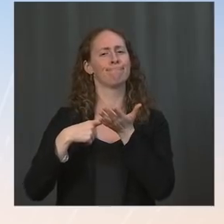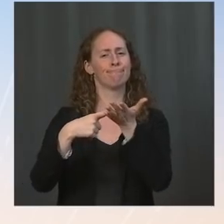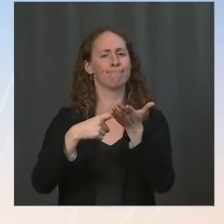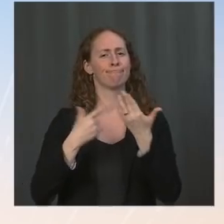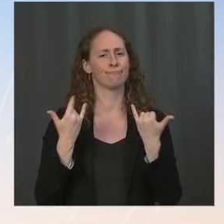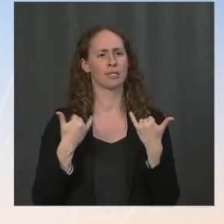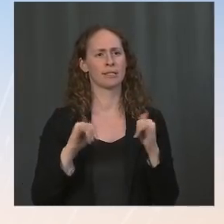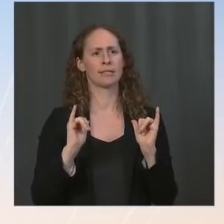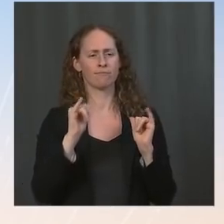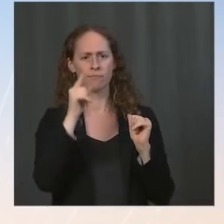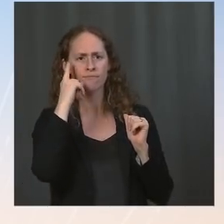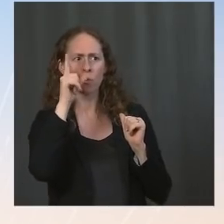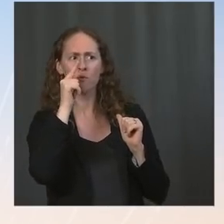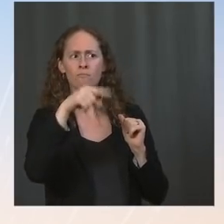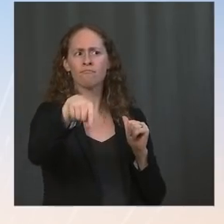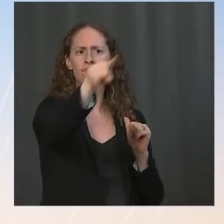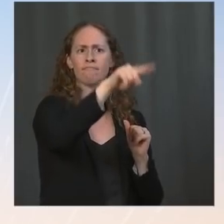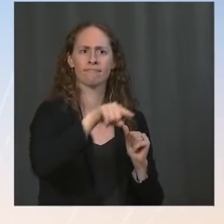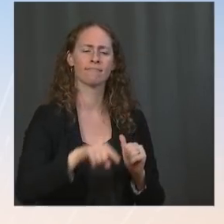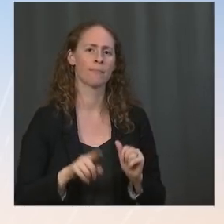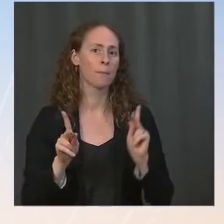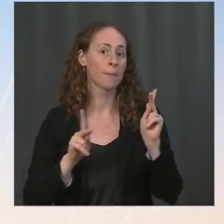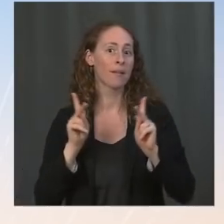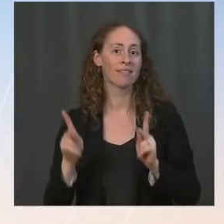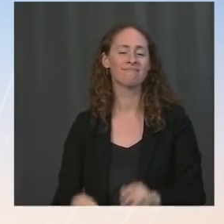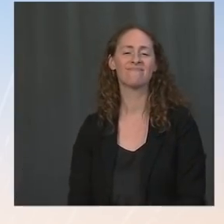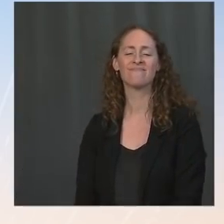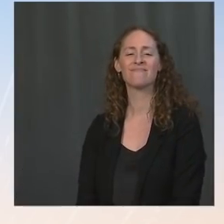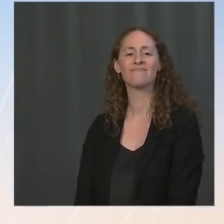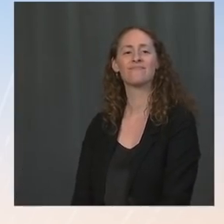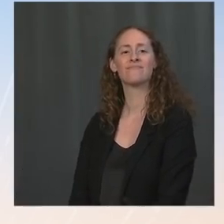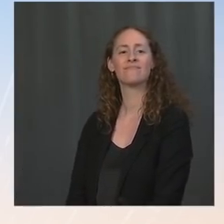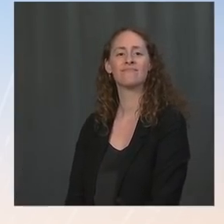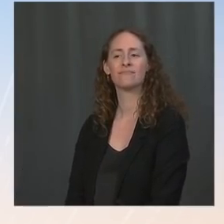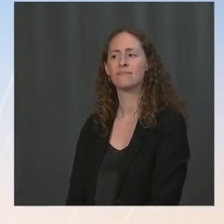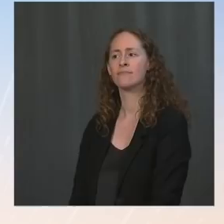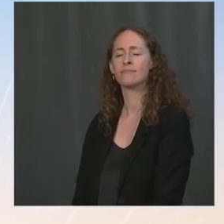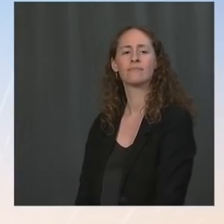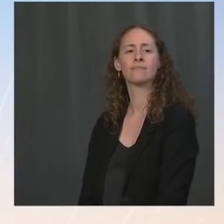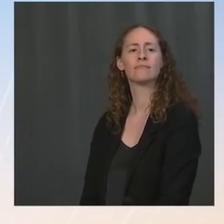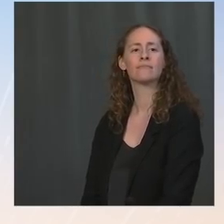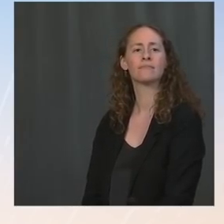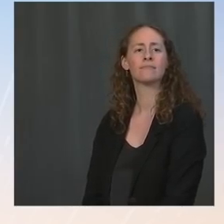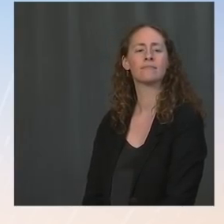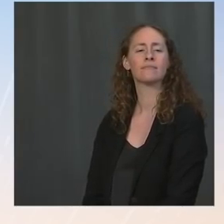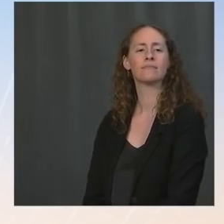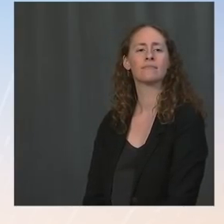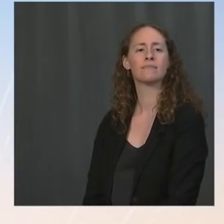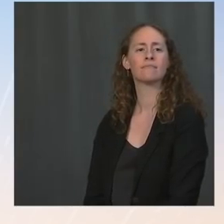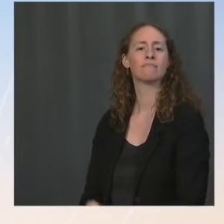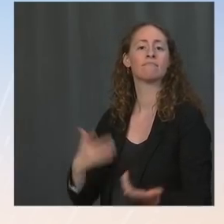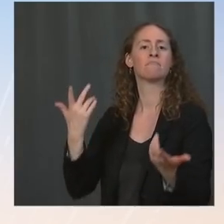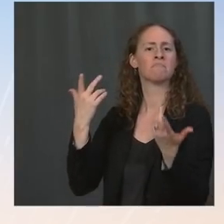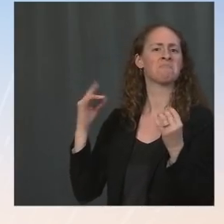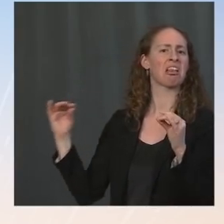The Press: And just one final one on this because, again, based on things we've heard from people there, did the evacuation of non-Americans --